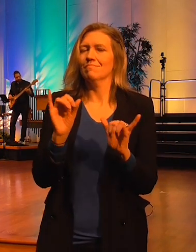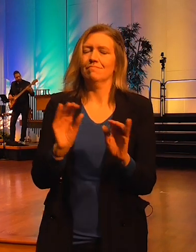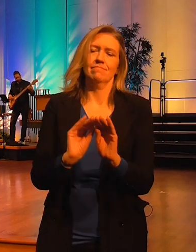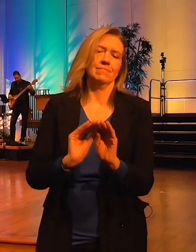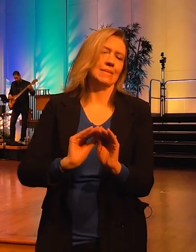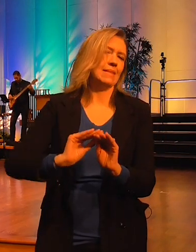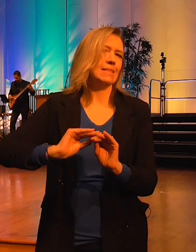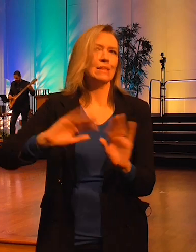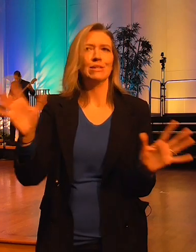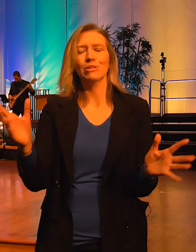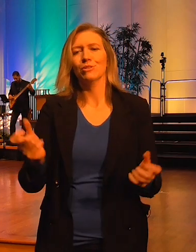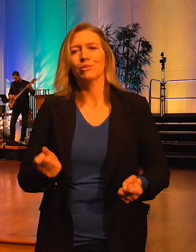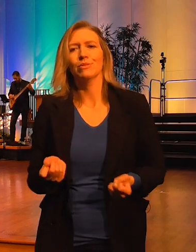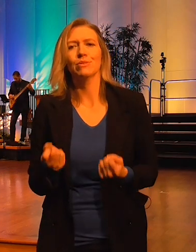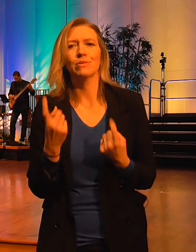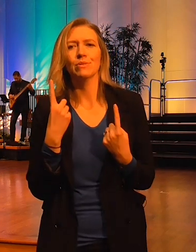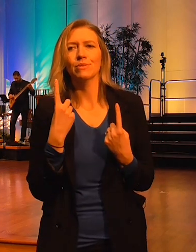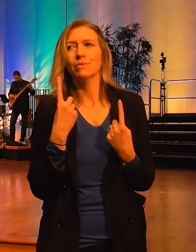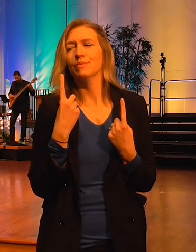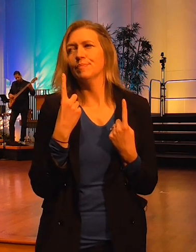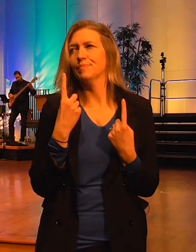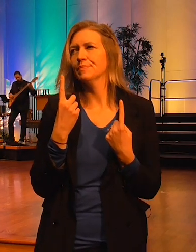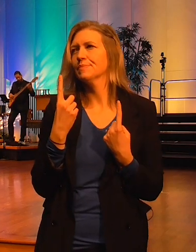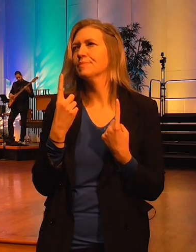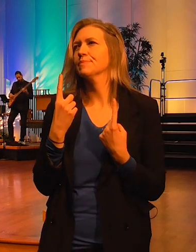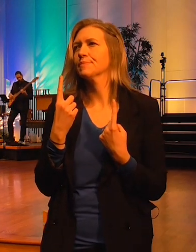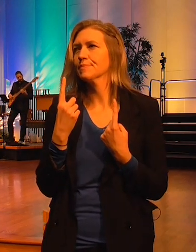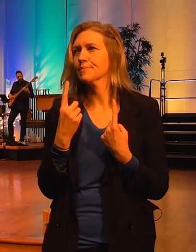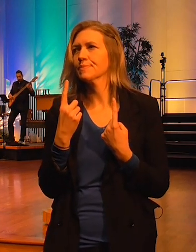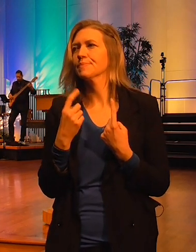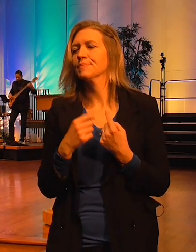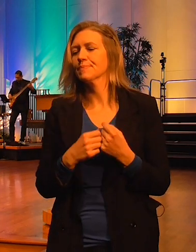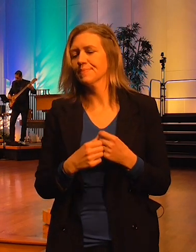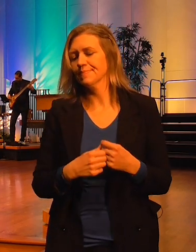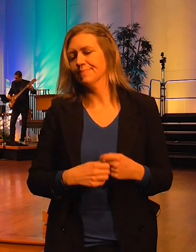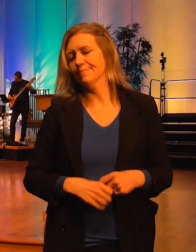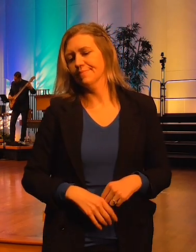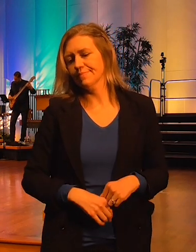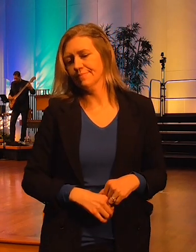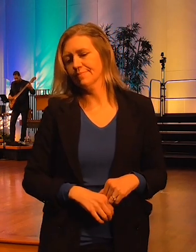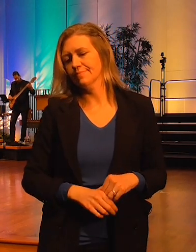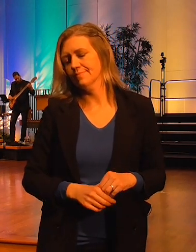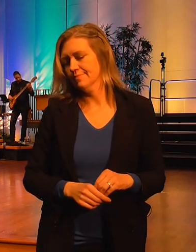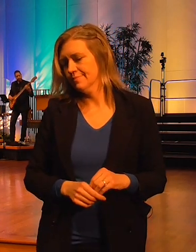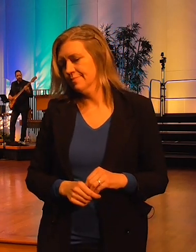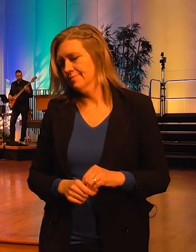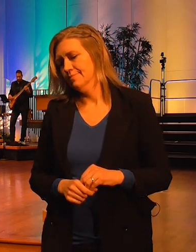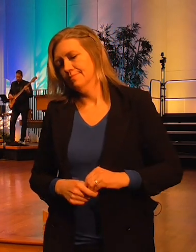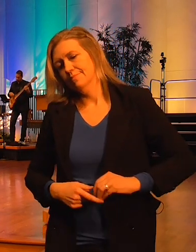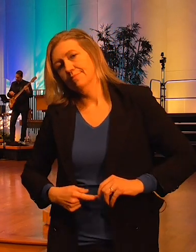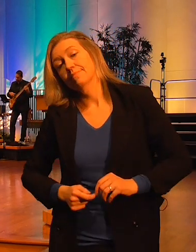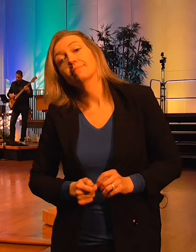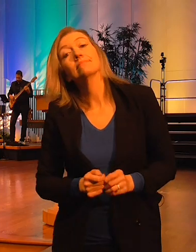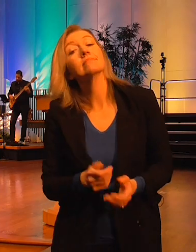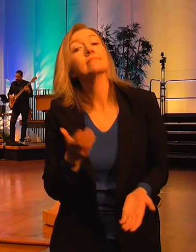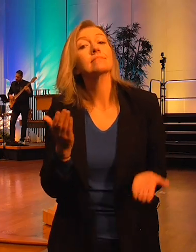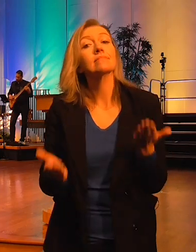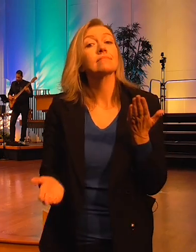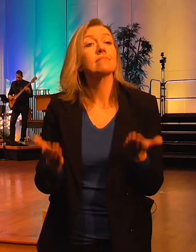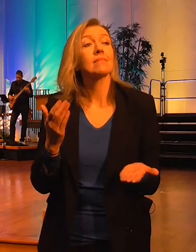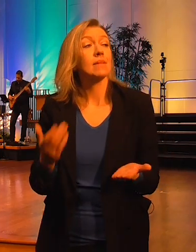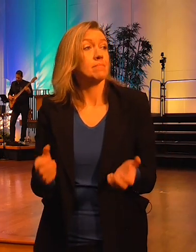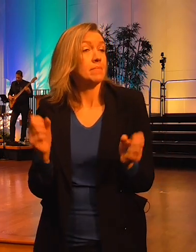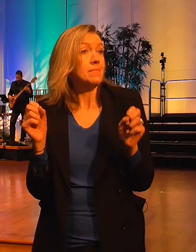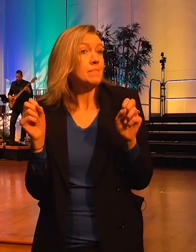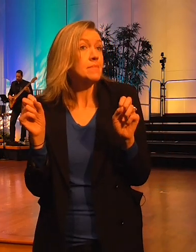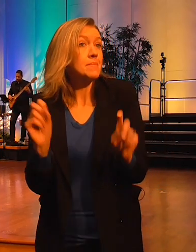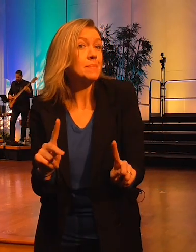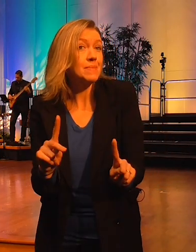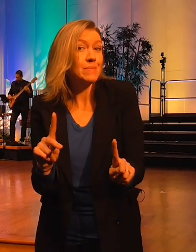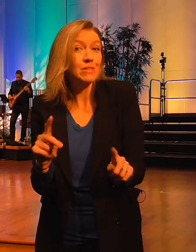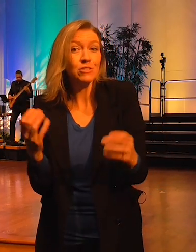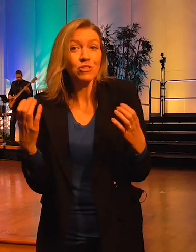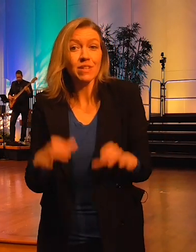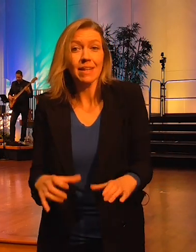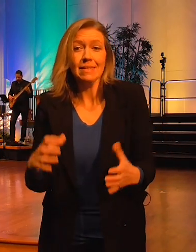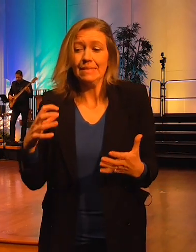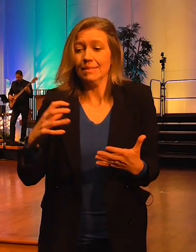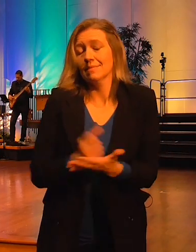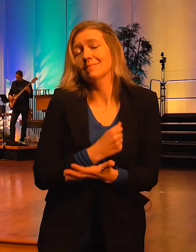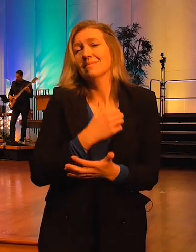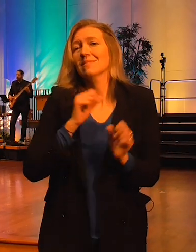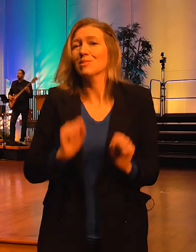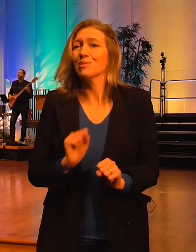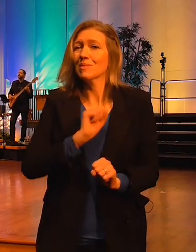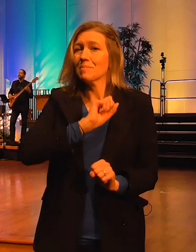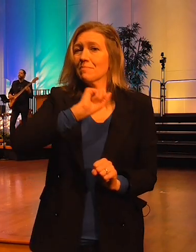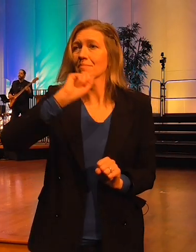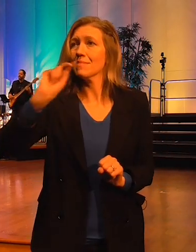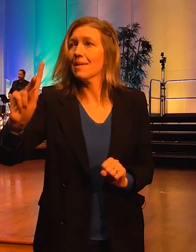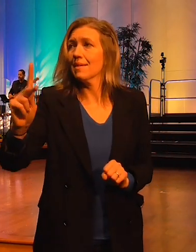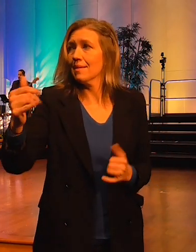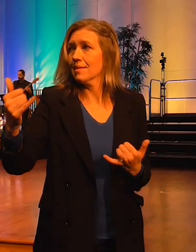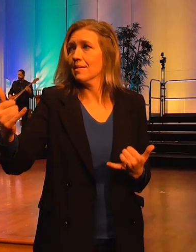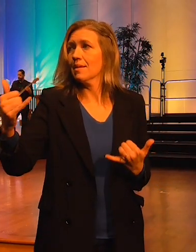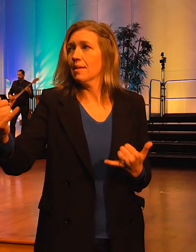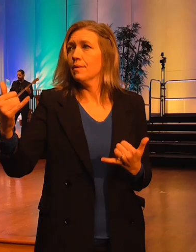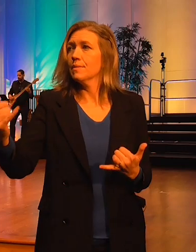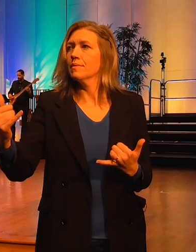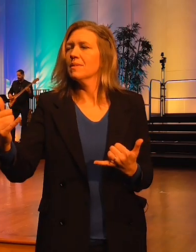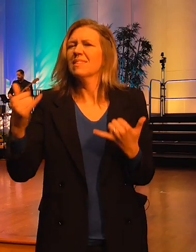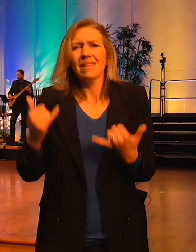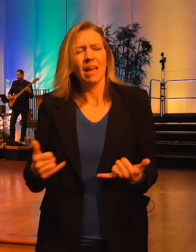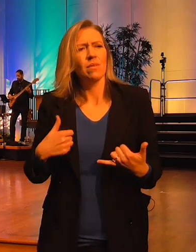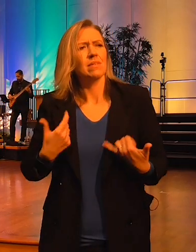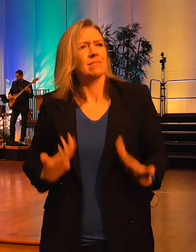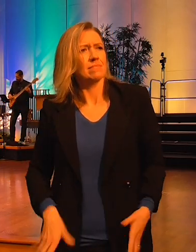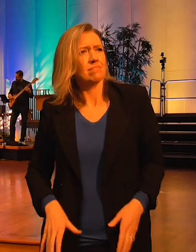clean maybe there's a chance for me to go back now that I have some